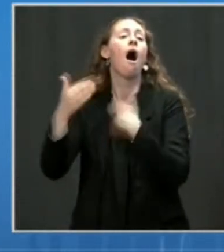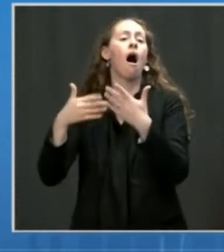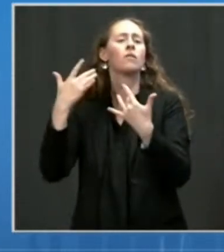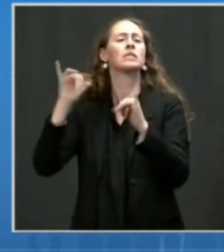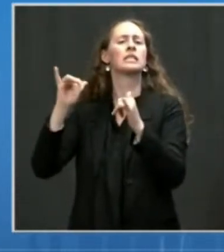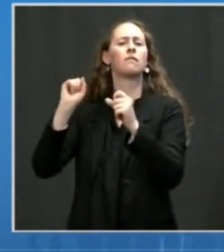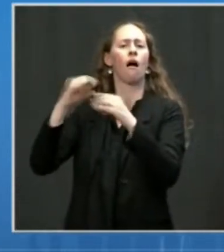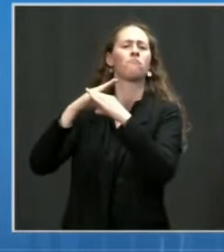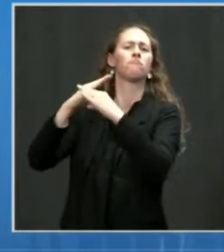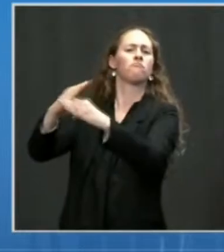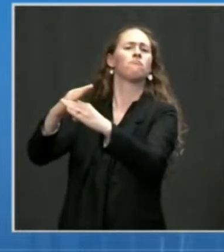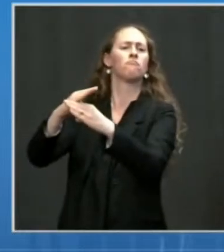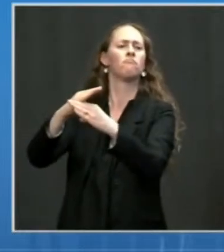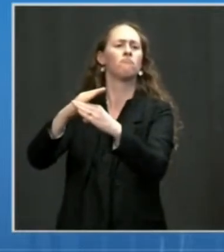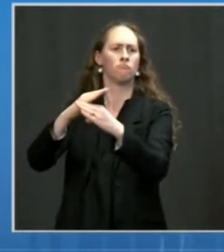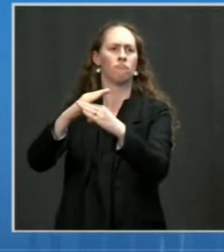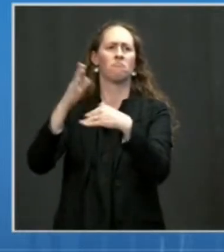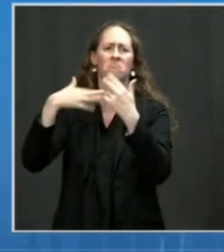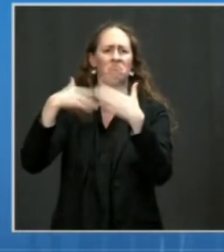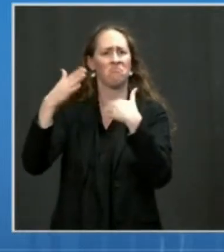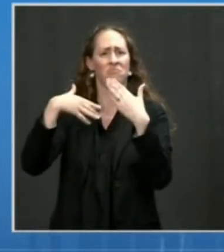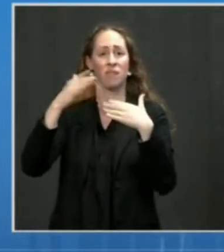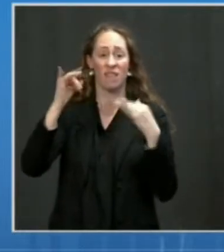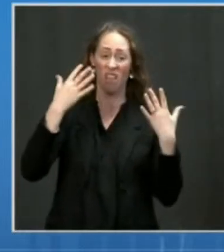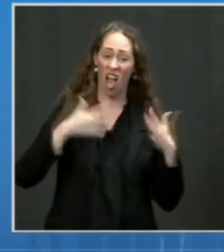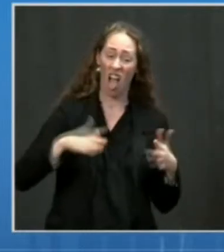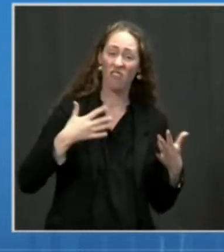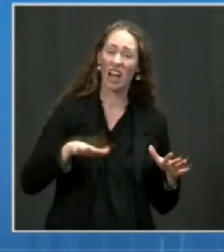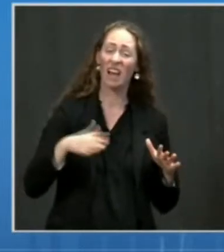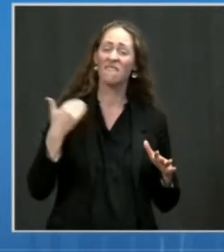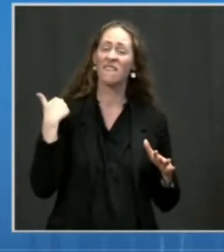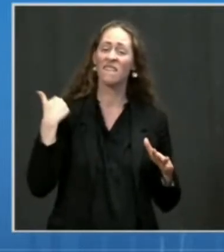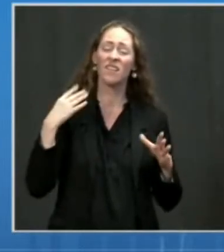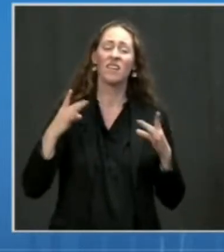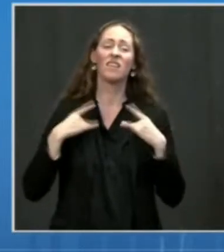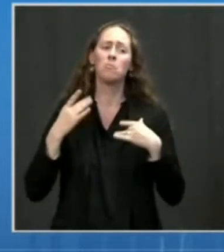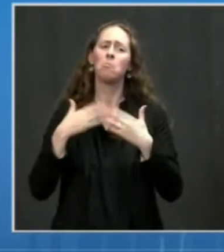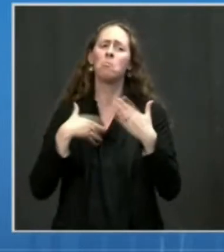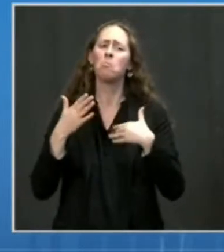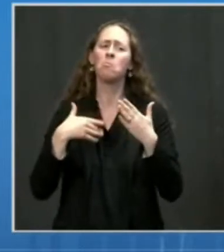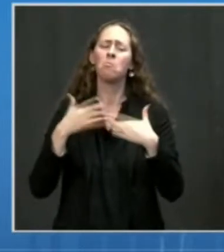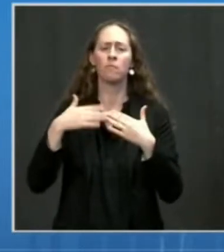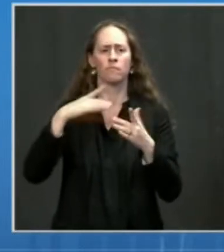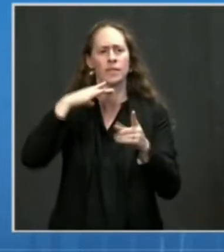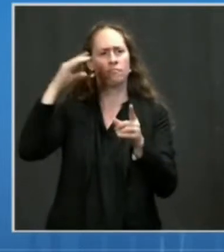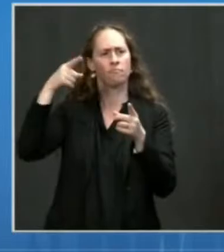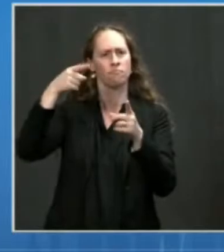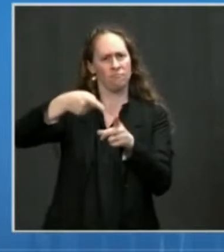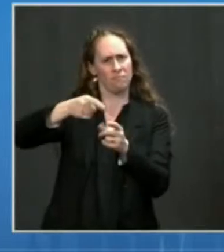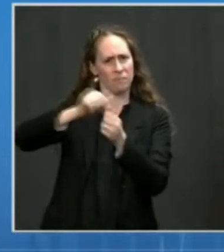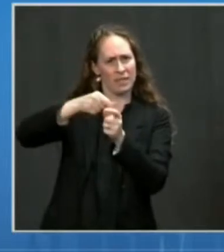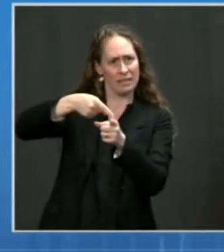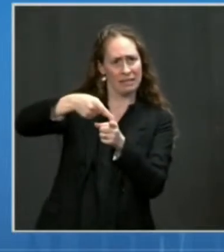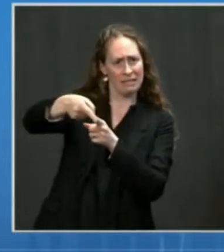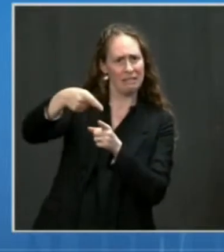AND THAT'S THE REASON WHY THE RECOMMENDATION STILL HOLDS THAT EVEN THOUGH YOU'VE BEEN